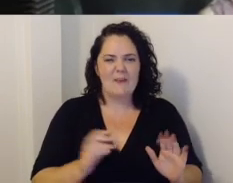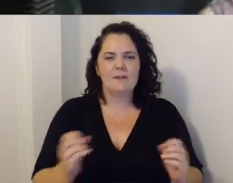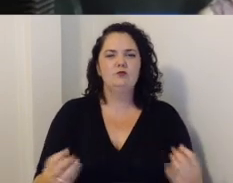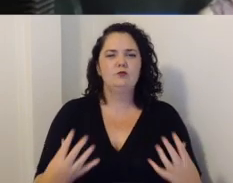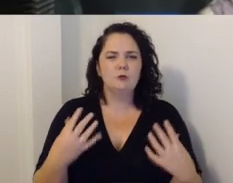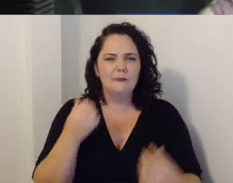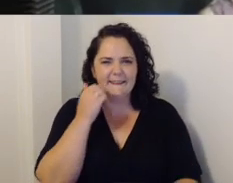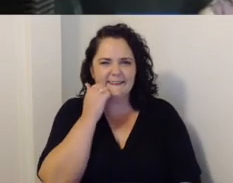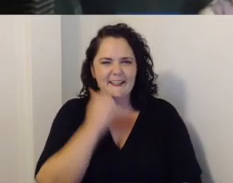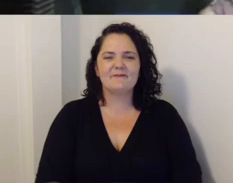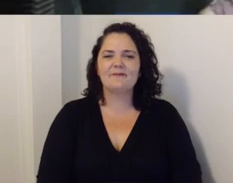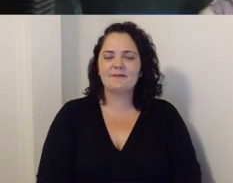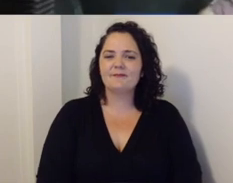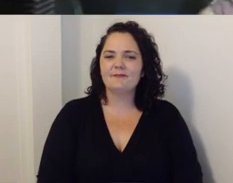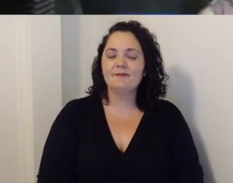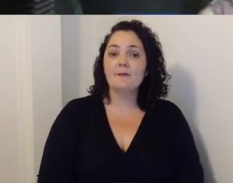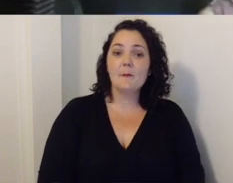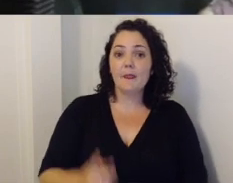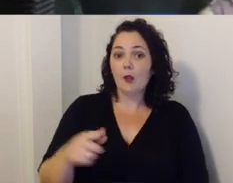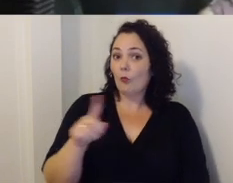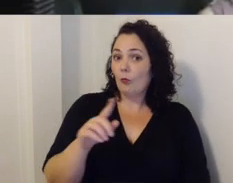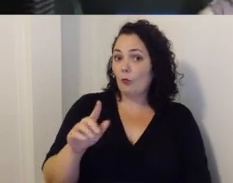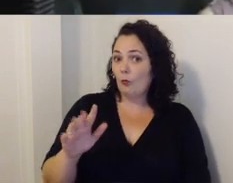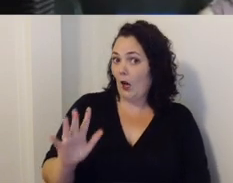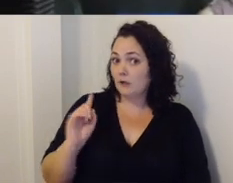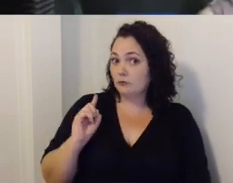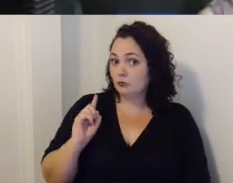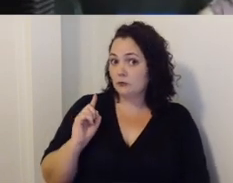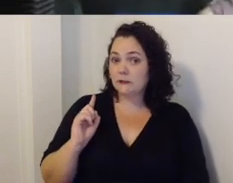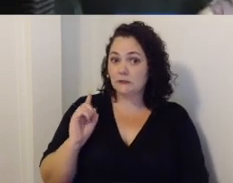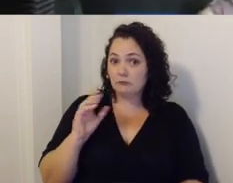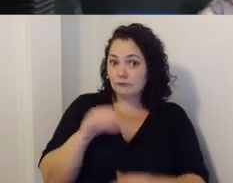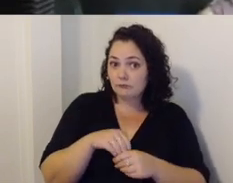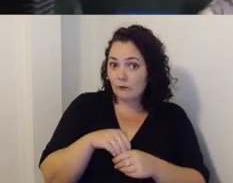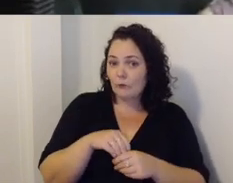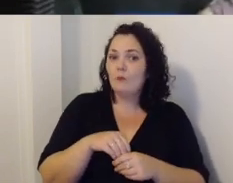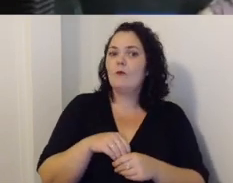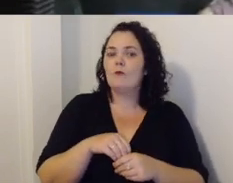are um going to do some longer drawings here this evening so sometimes these workshops that